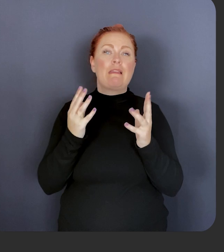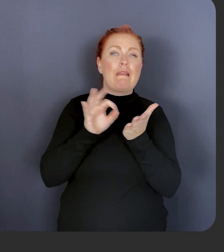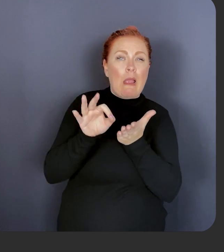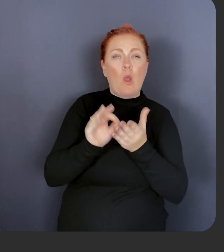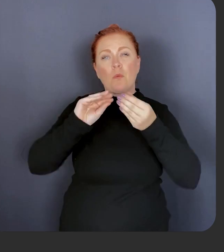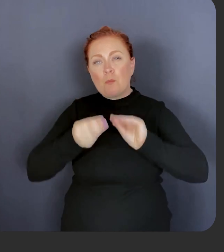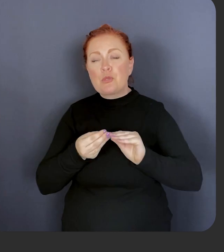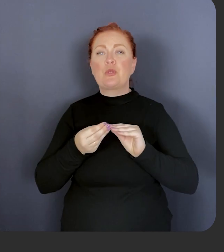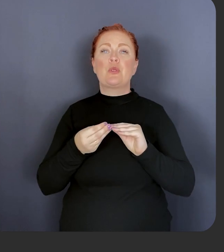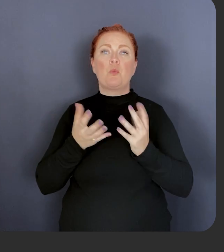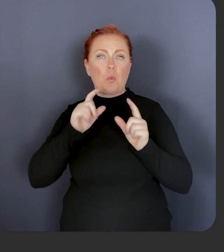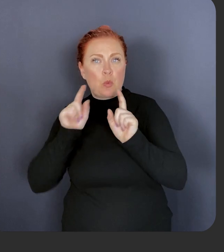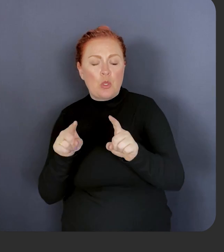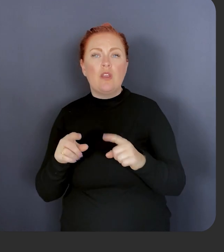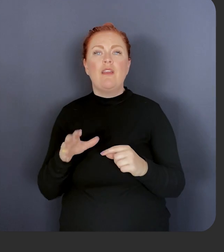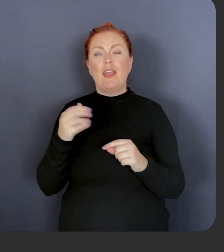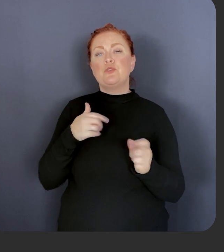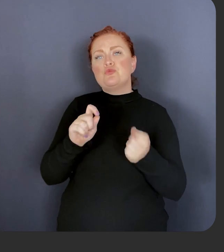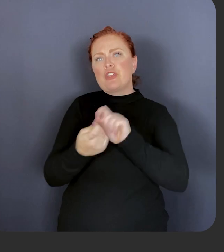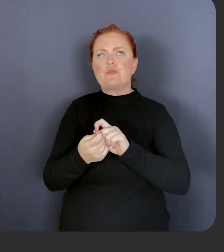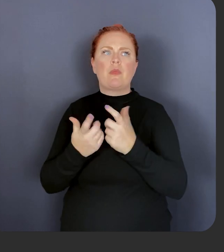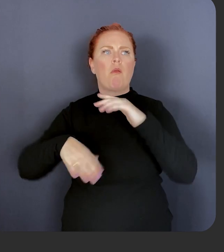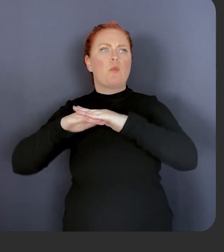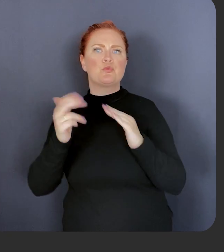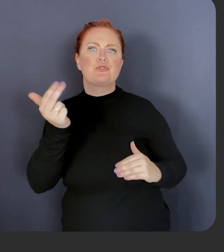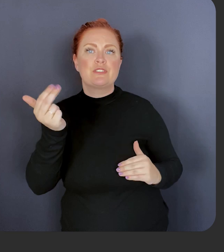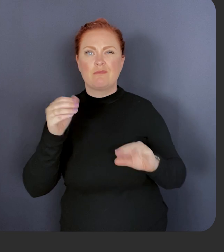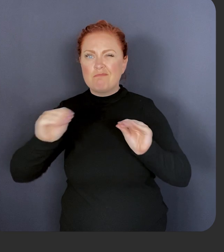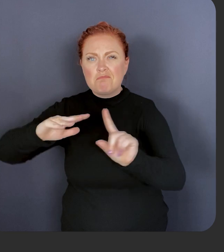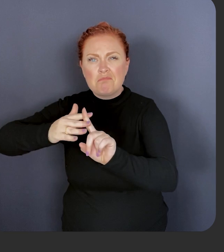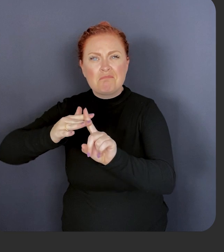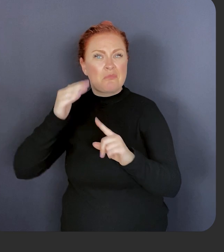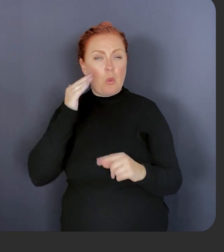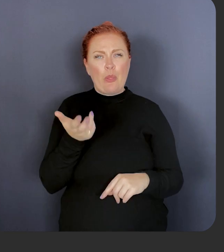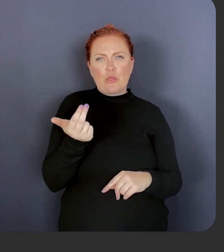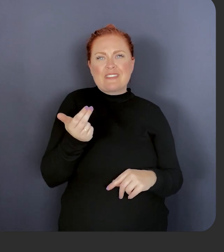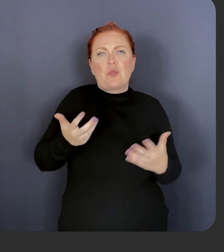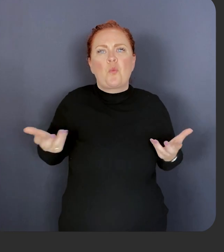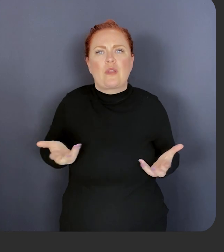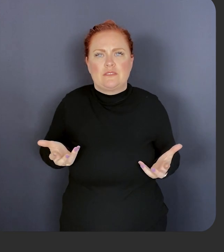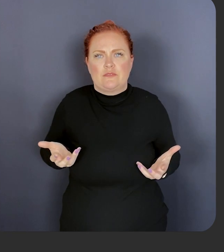and you get to change it up to 13. There's no context for what the 13 is of.